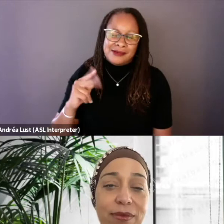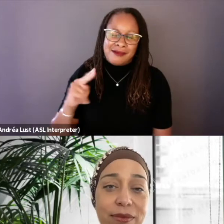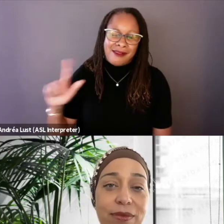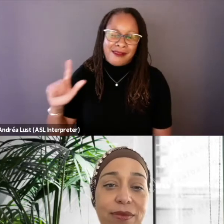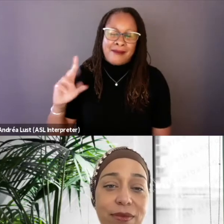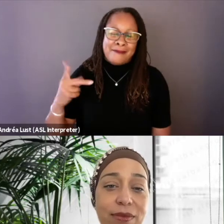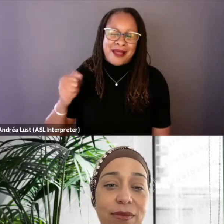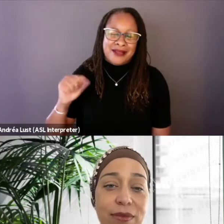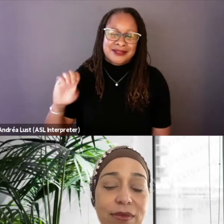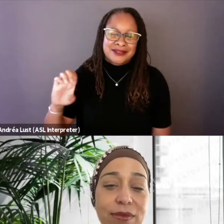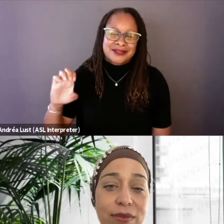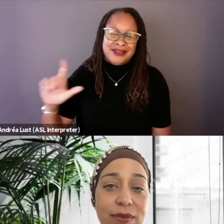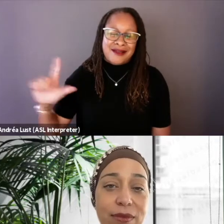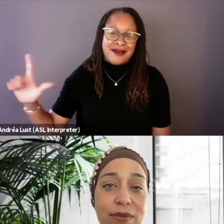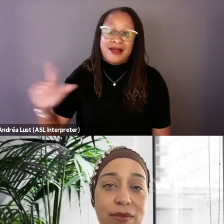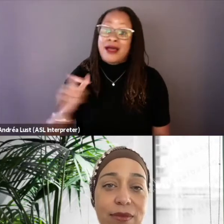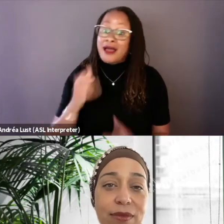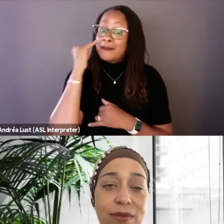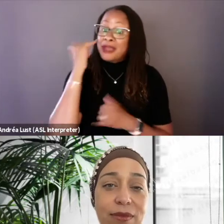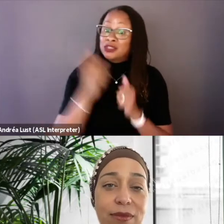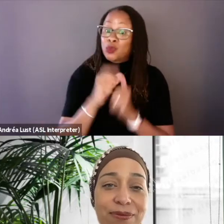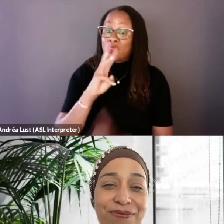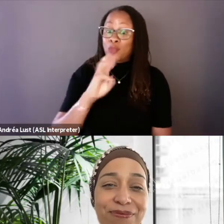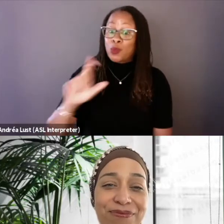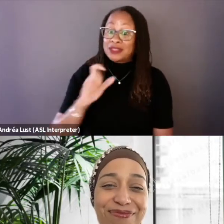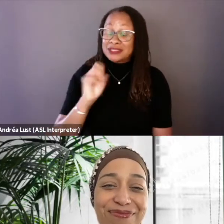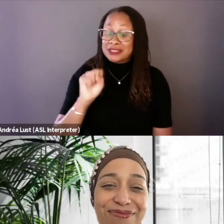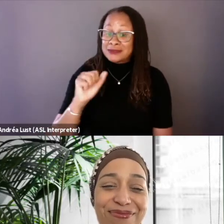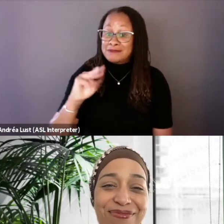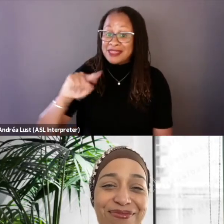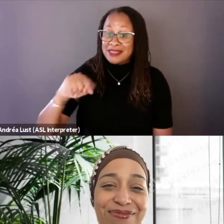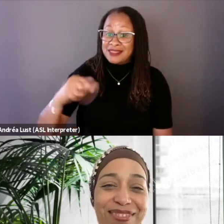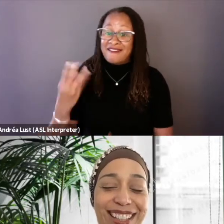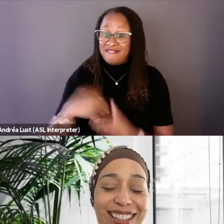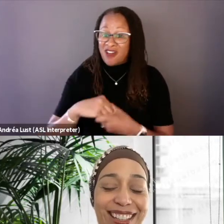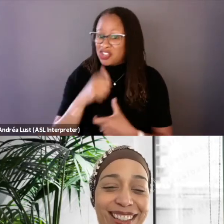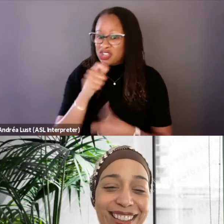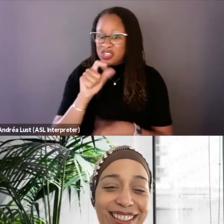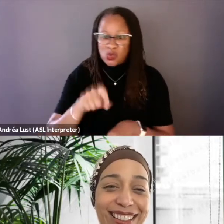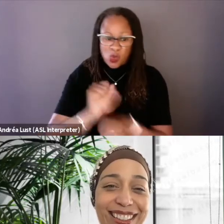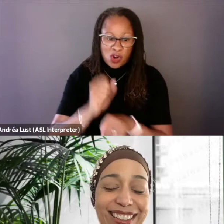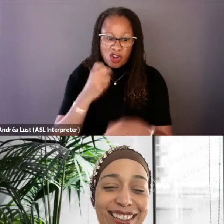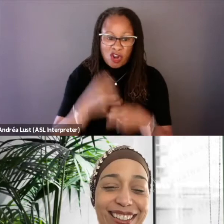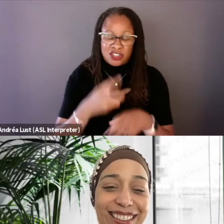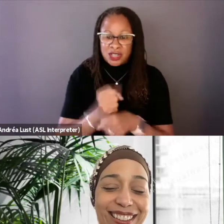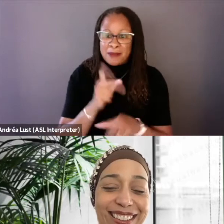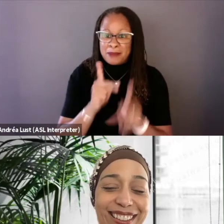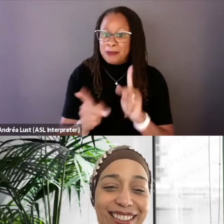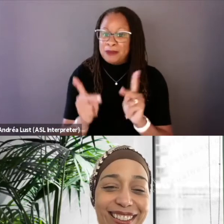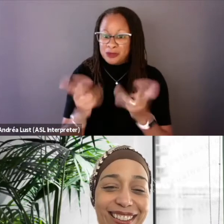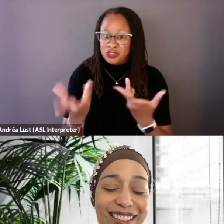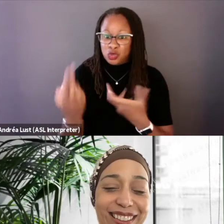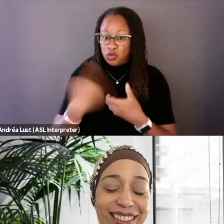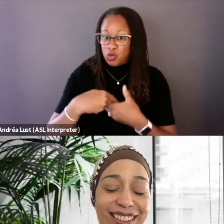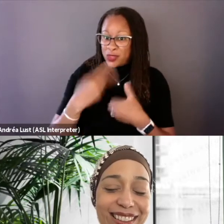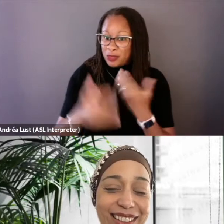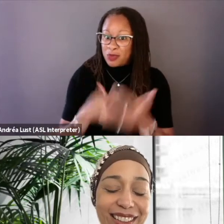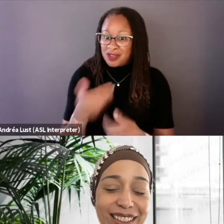I imagine with Will Smith involved, you didn't have to work too hard to get people to take part, but what was that process like?